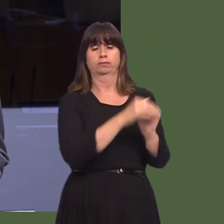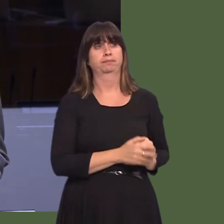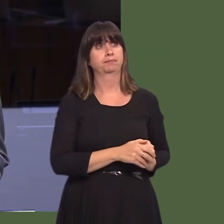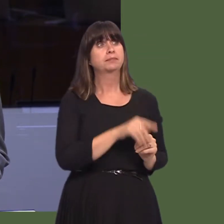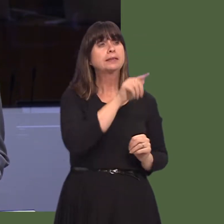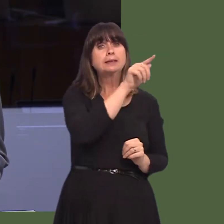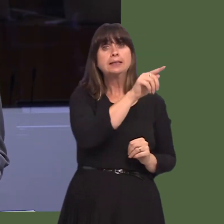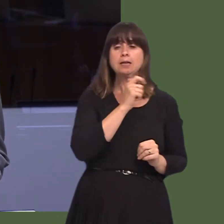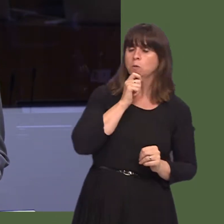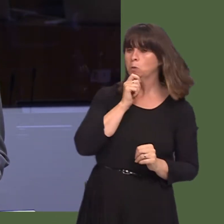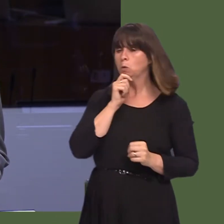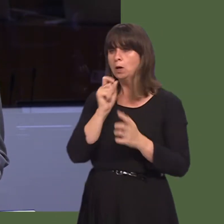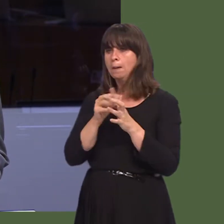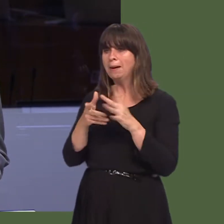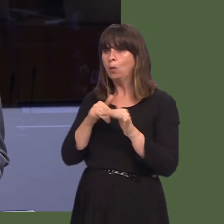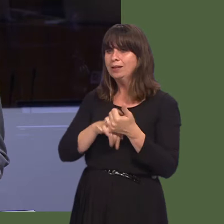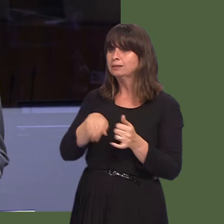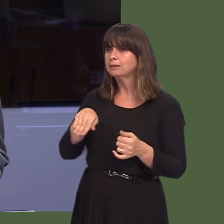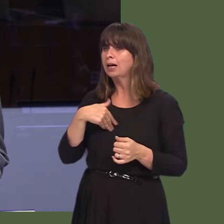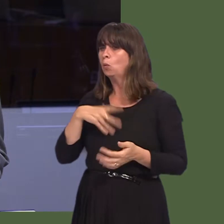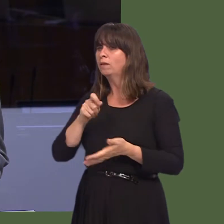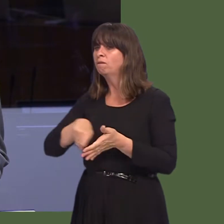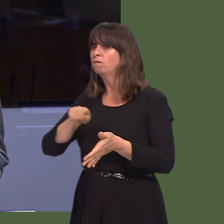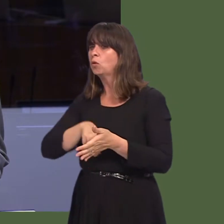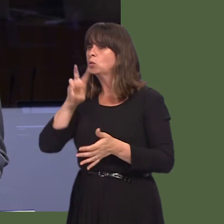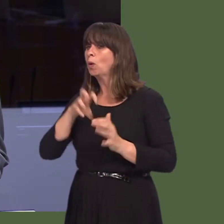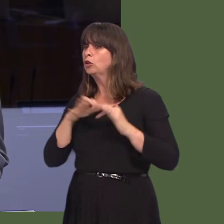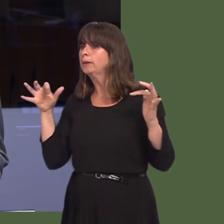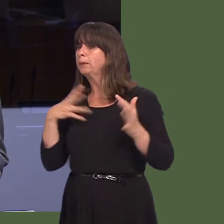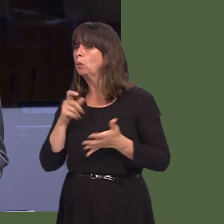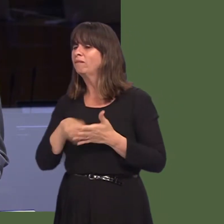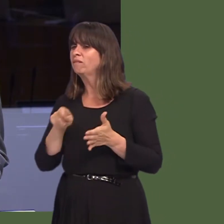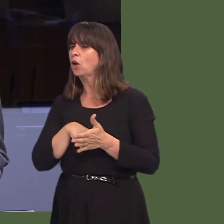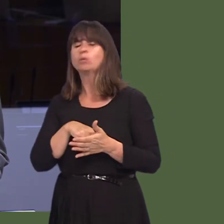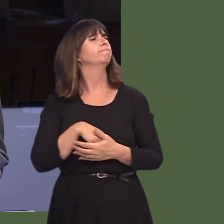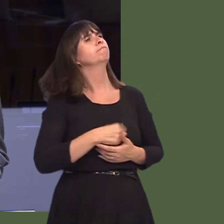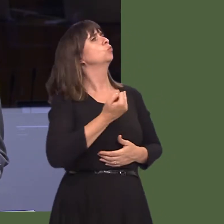Contacting the election office in Powys, they've advised him that, as an overseas resident,